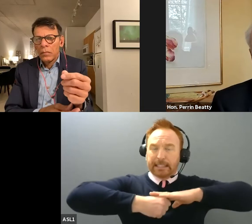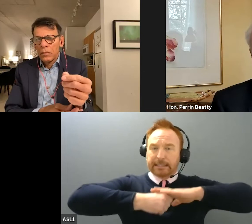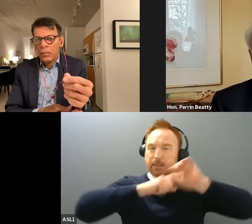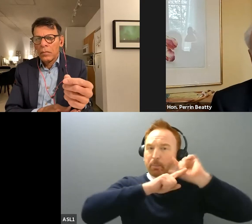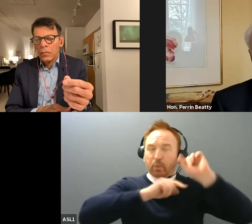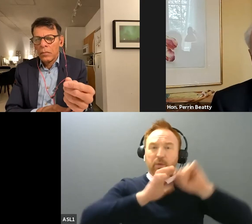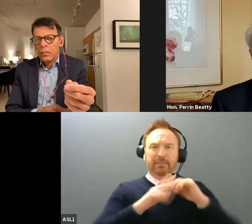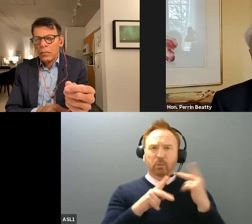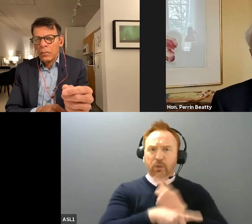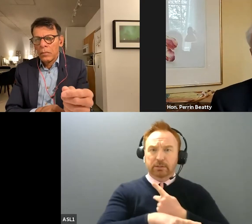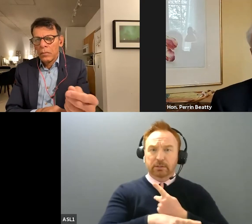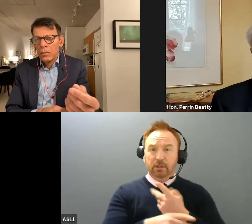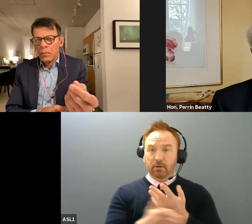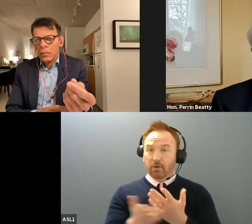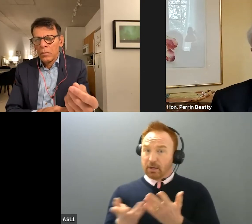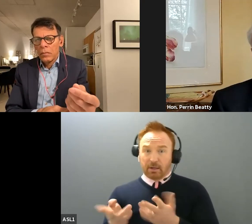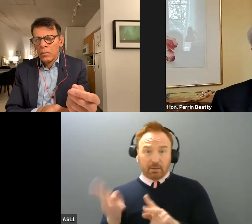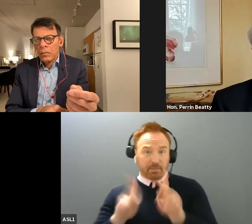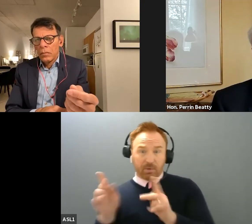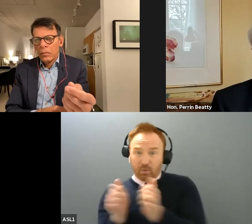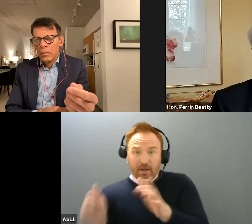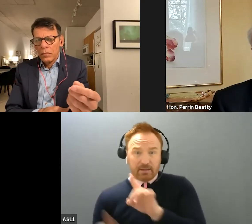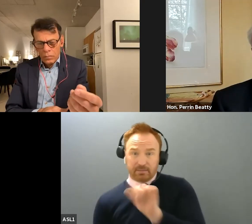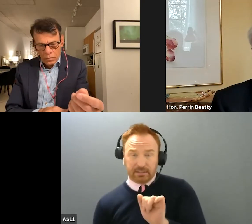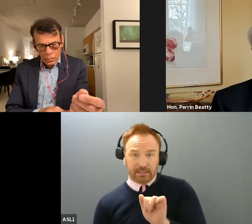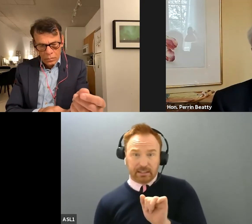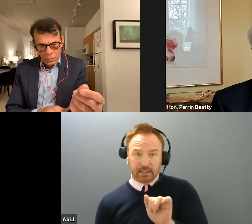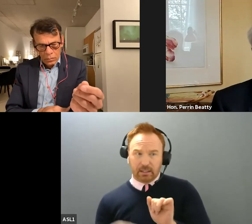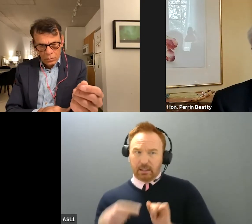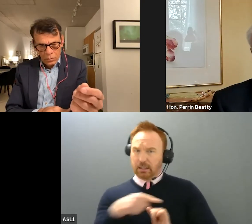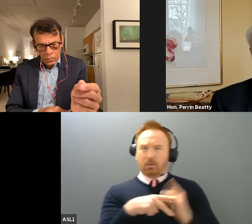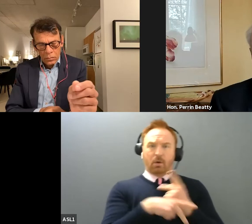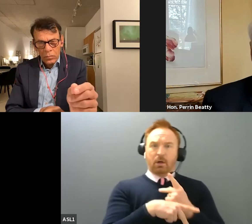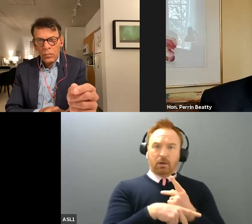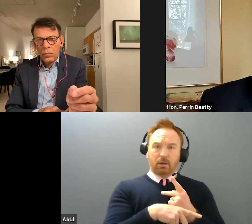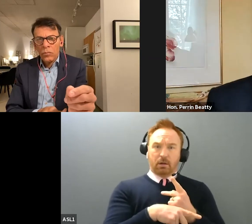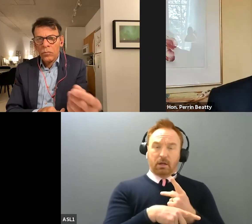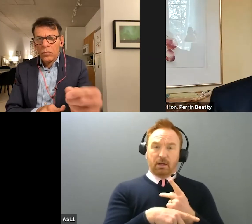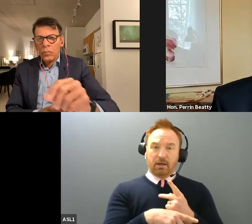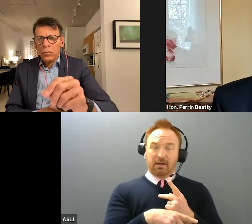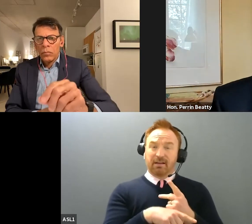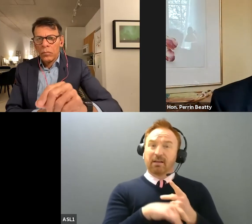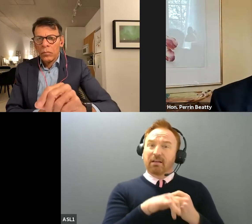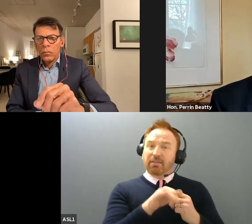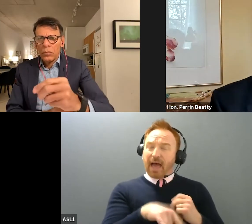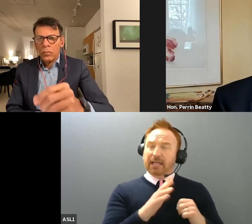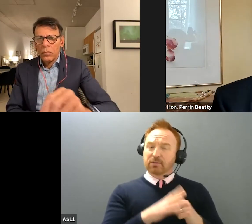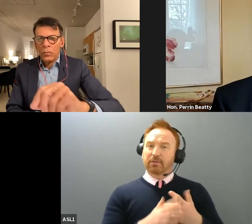rest of us who are able bodied, and that is a major concern. What I'm seeing at this point when